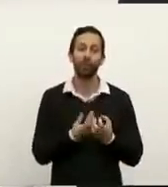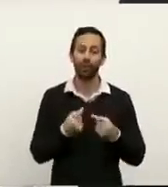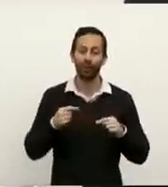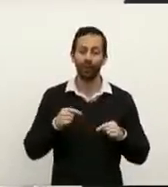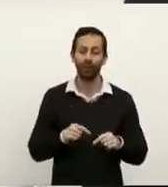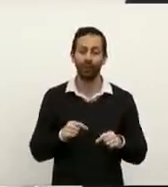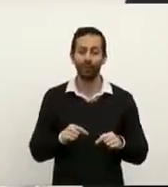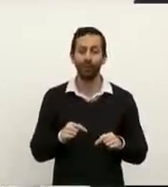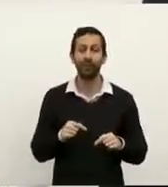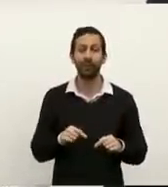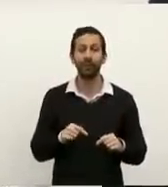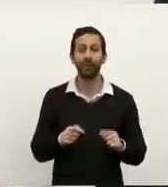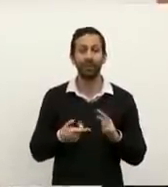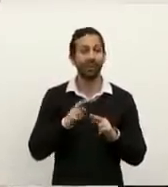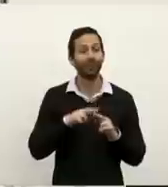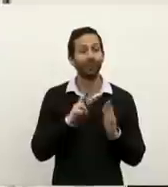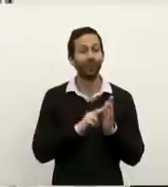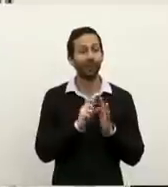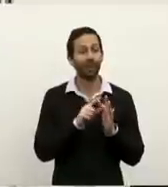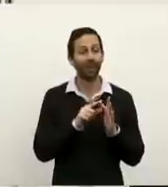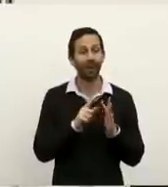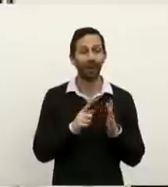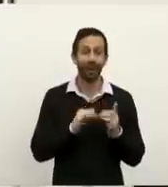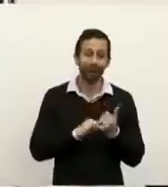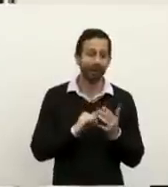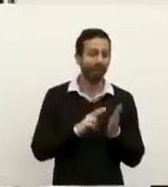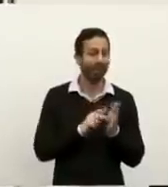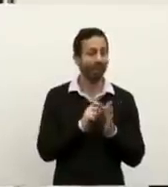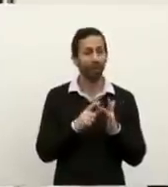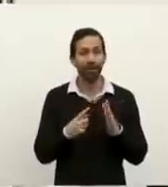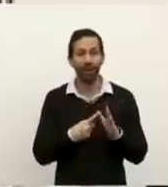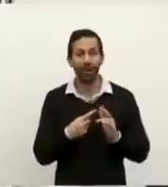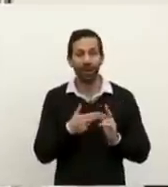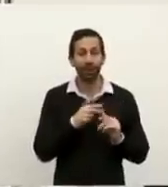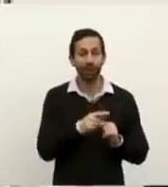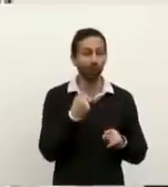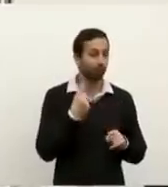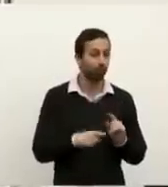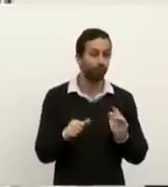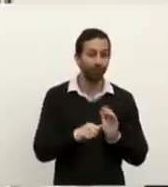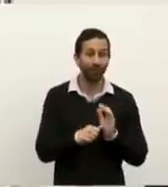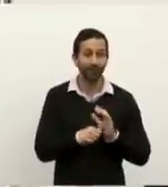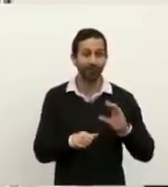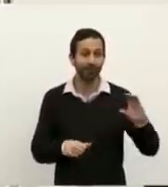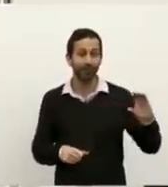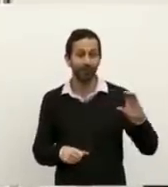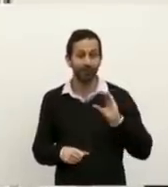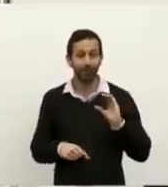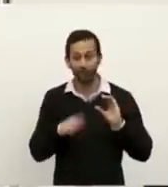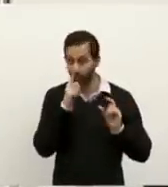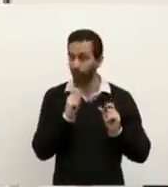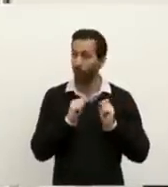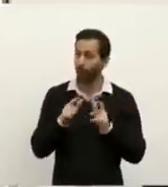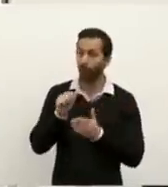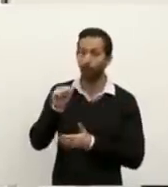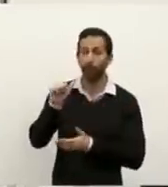even if the NDIS or the NDIA approves funds and people can go and purchase AT,